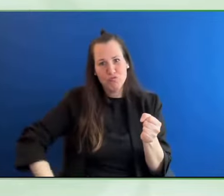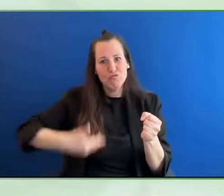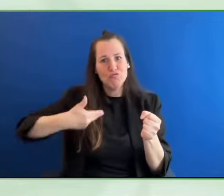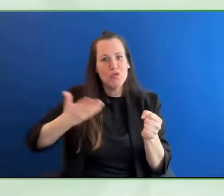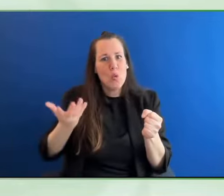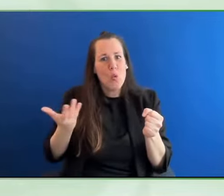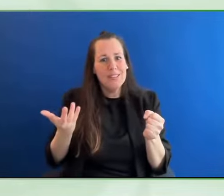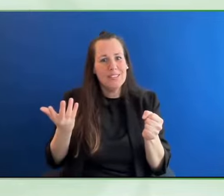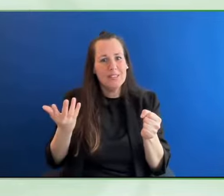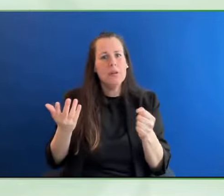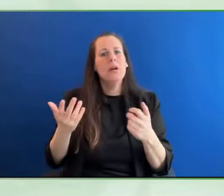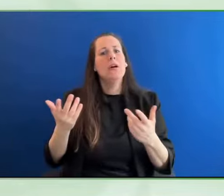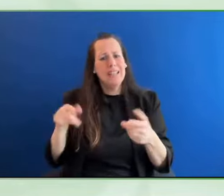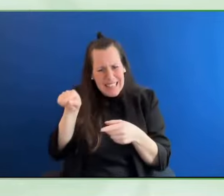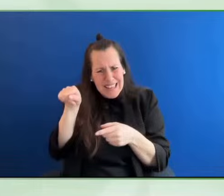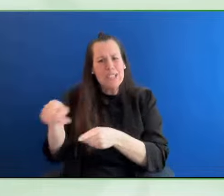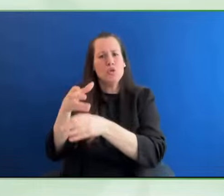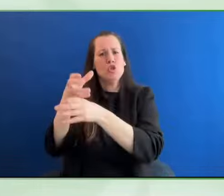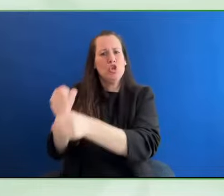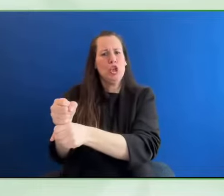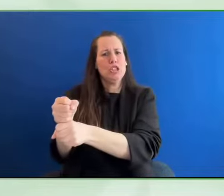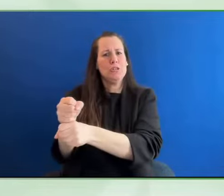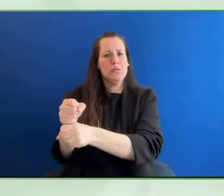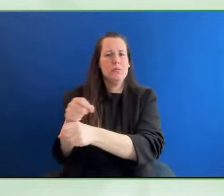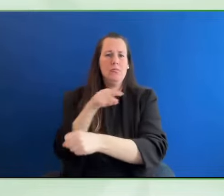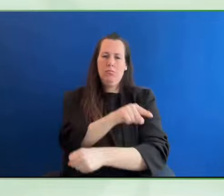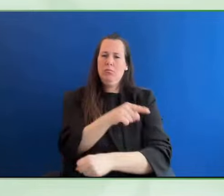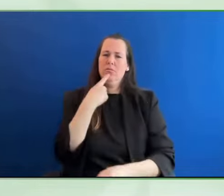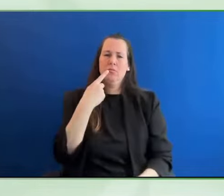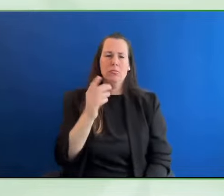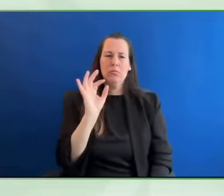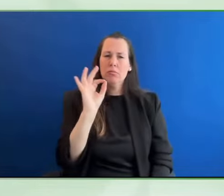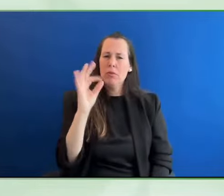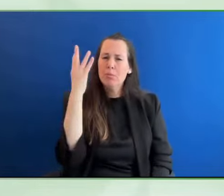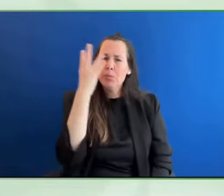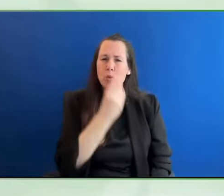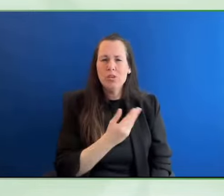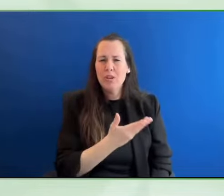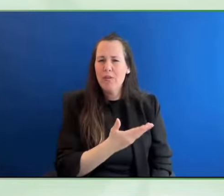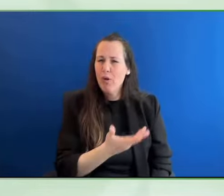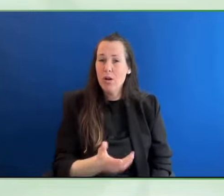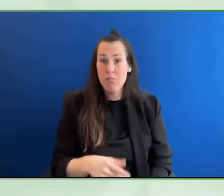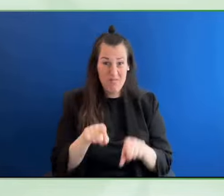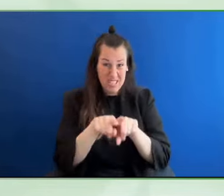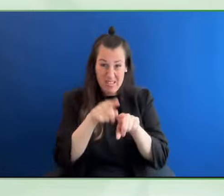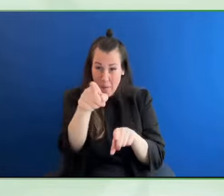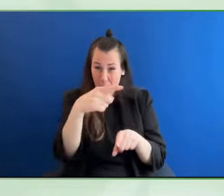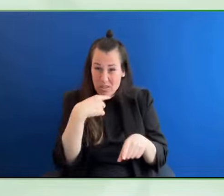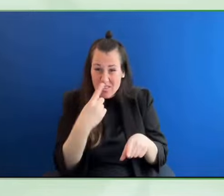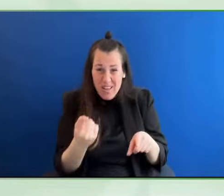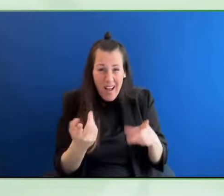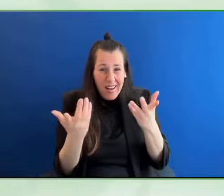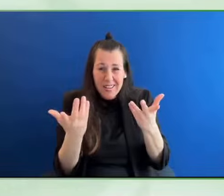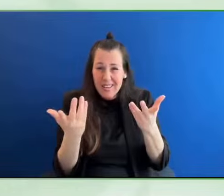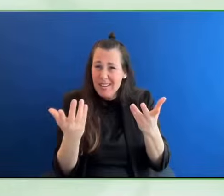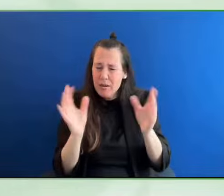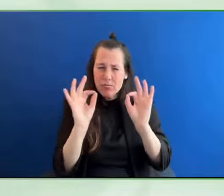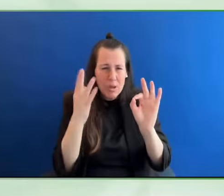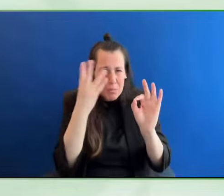the conference is emulating all of that. So, thank you. Thank you Donna, thank you The Zero Project, thank you everybody in the